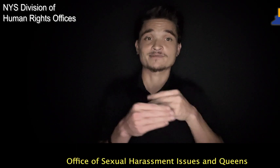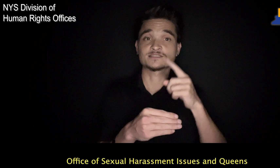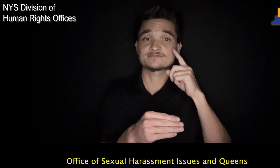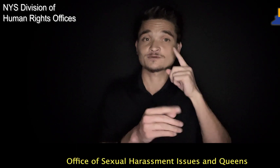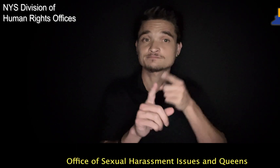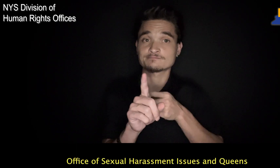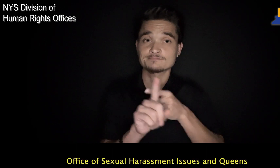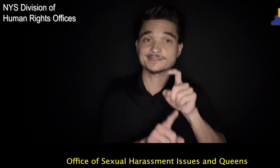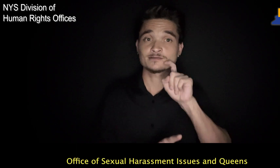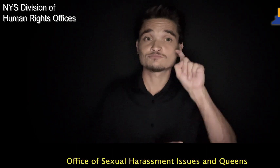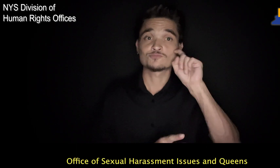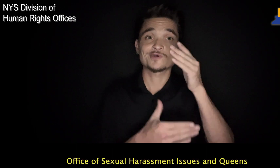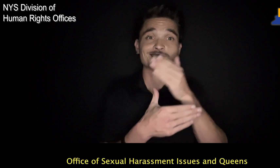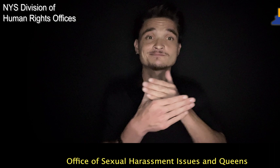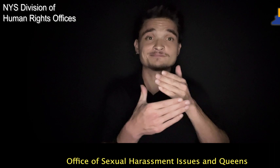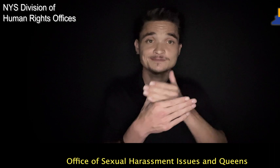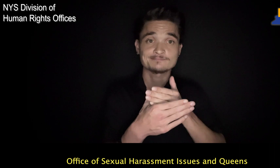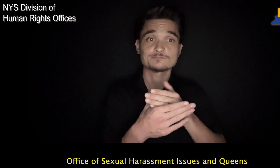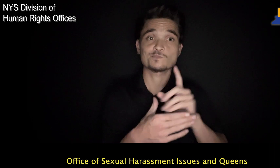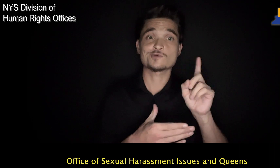Office of Sexual Harassment Issues and Queens